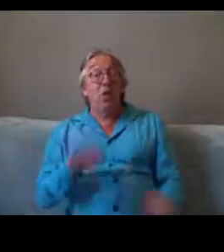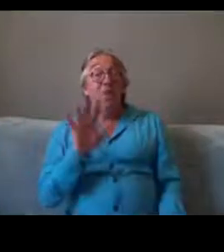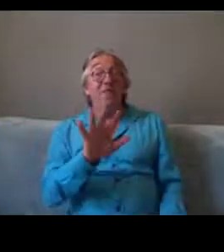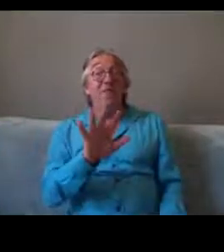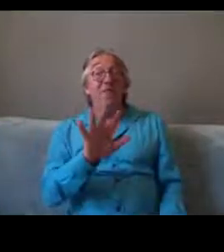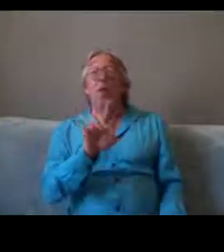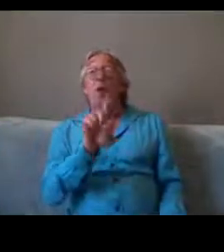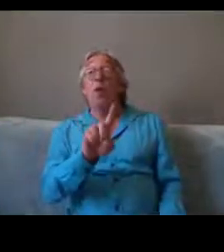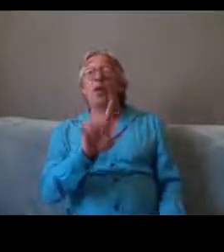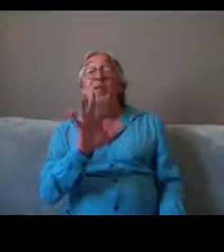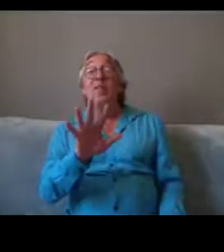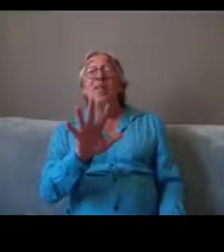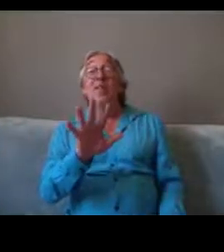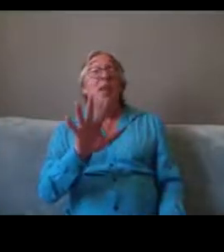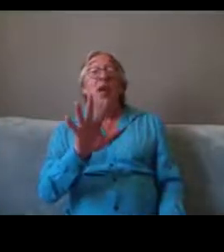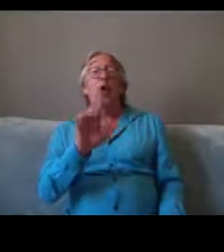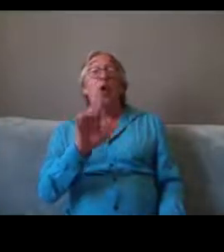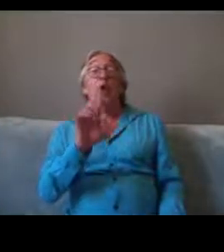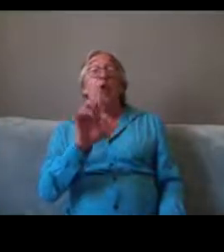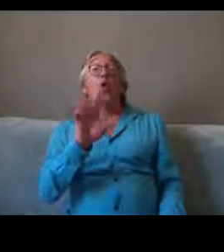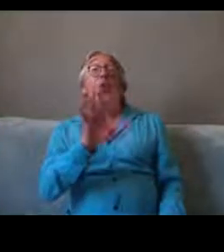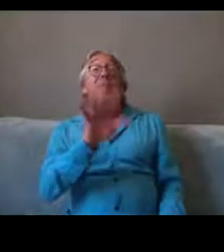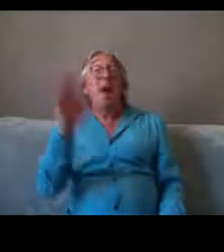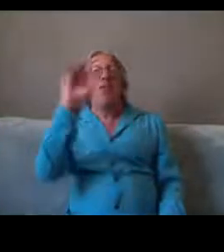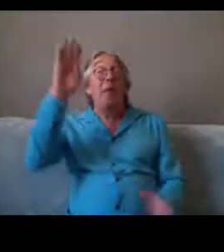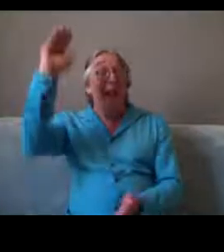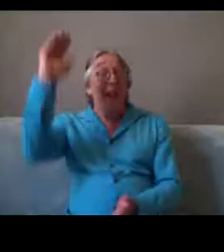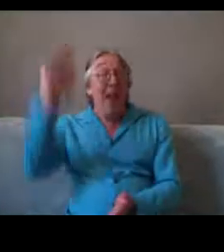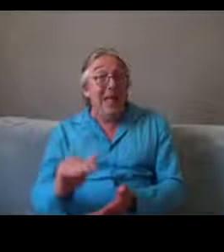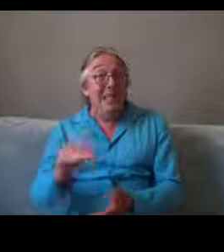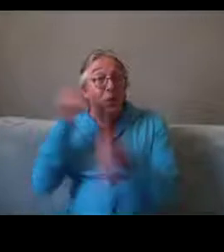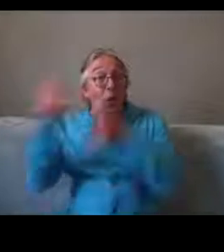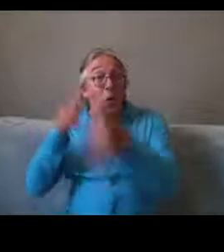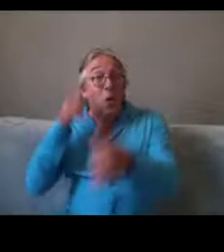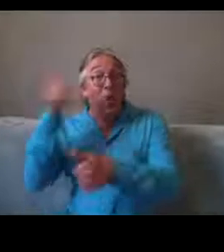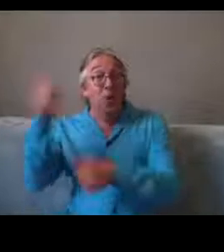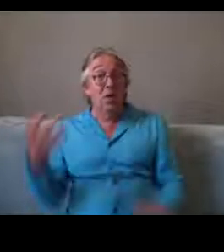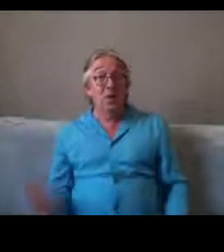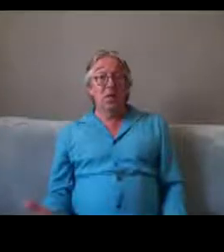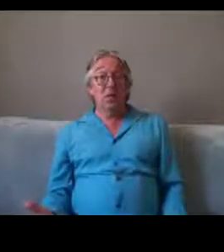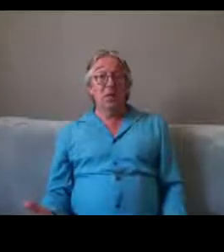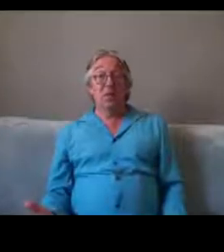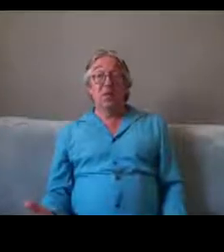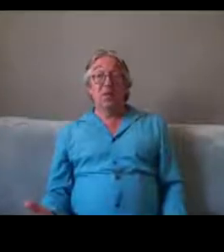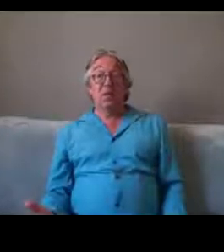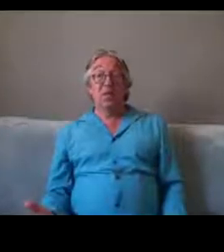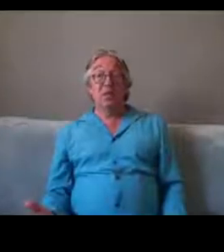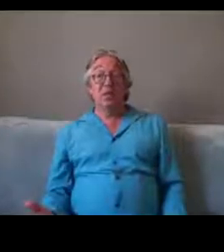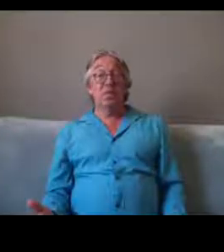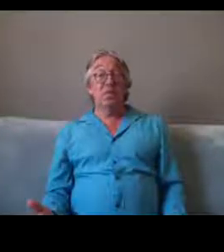Before starting the presentation, I'd like to thank in advance the sign language interpreters and the captionist.